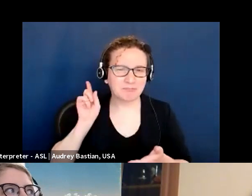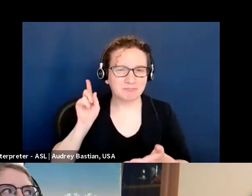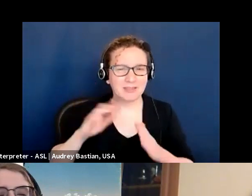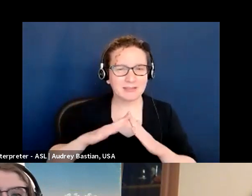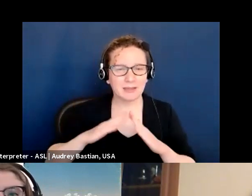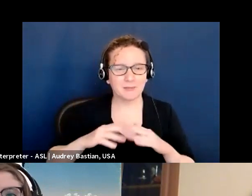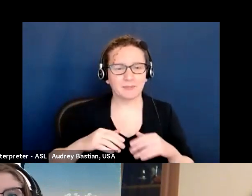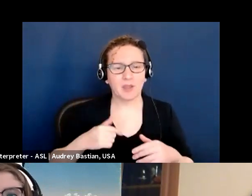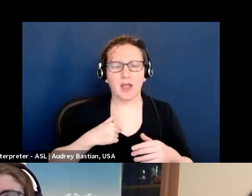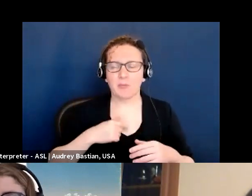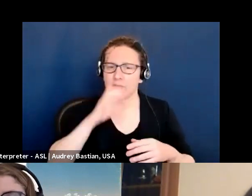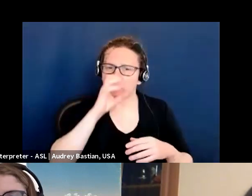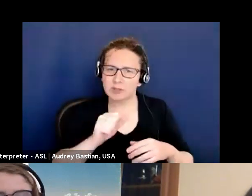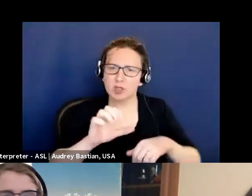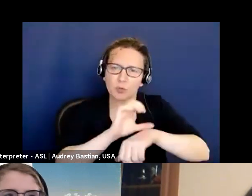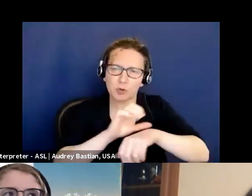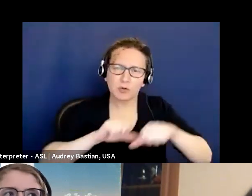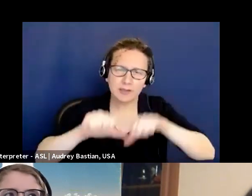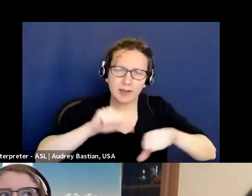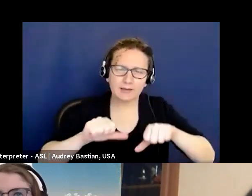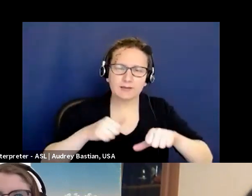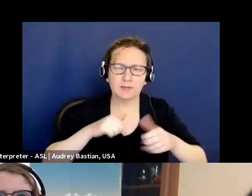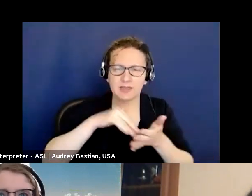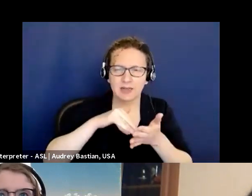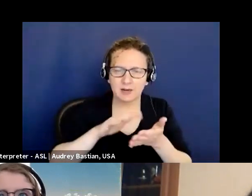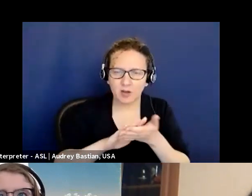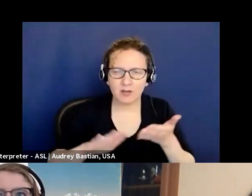especially ethical artificial intelligence and ethical computer science.